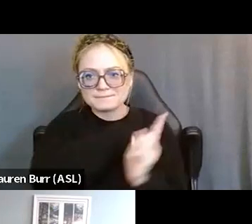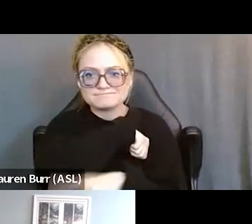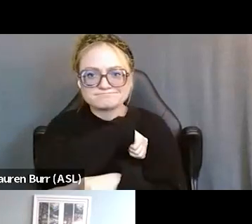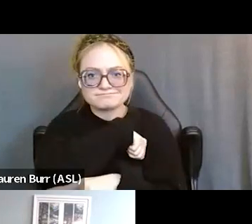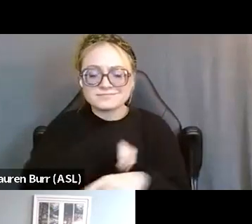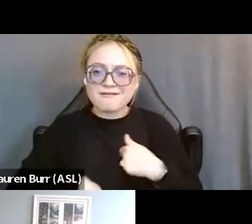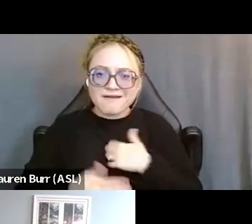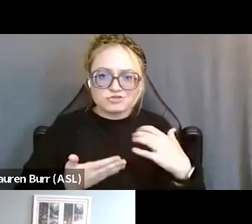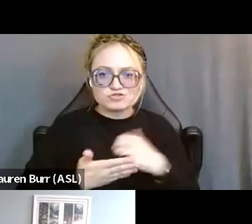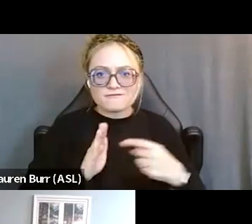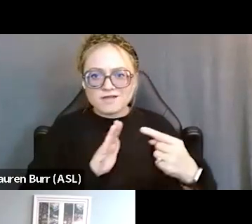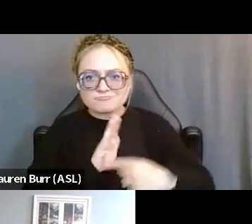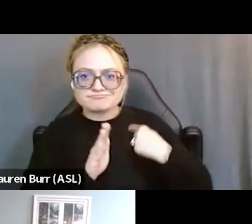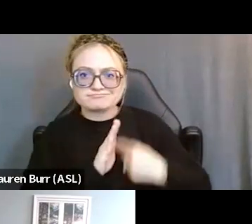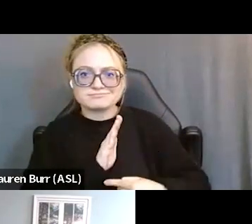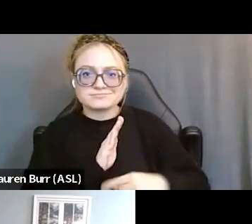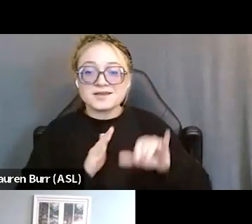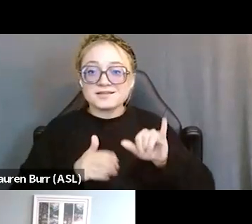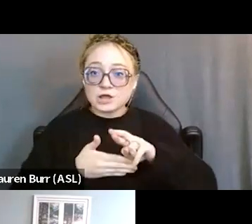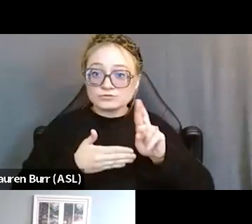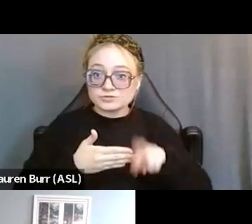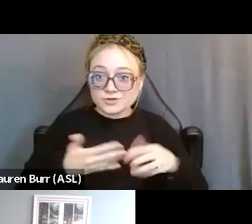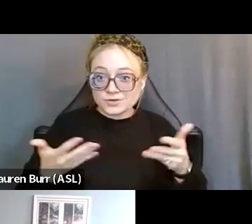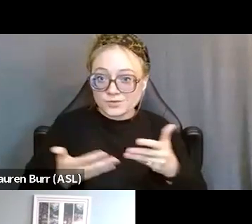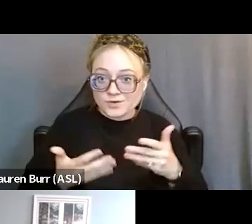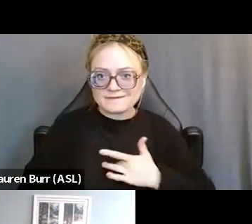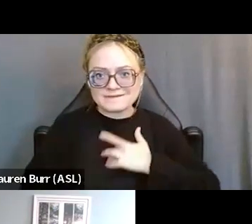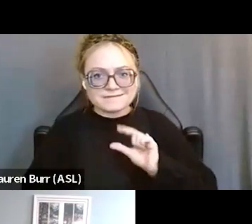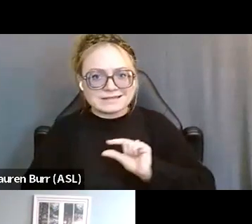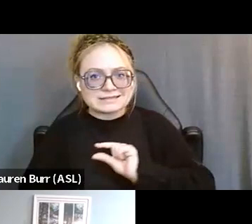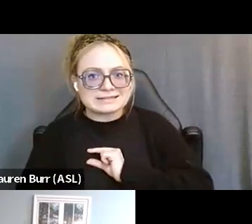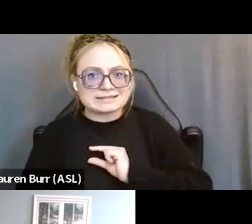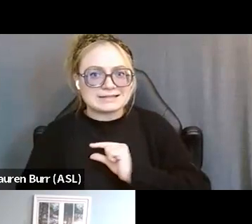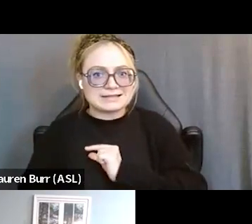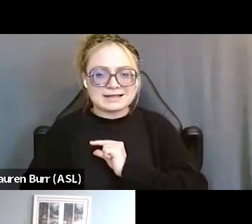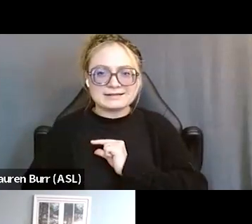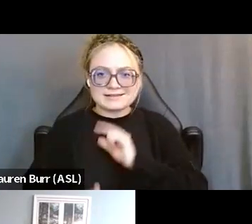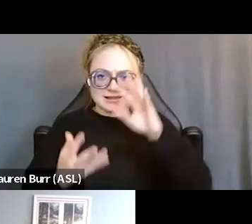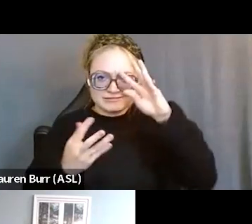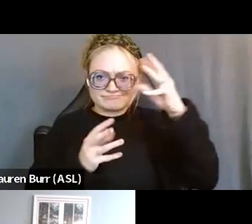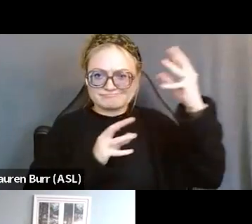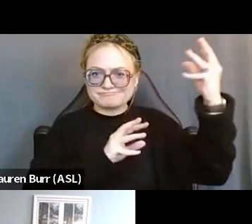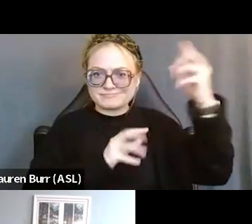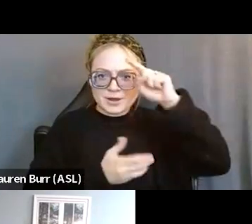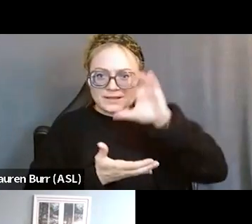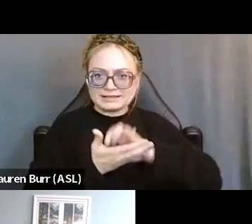And so that would result in like a lot of guilt, some distorted beliefs about me being bad, right?